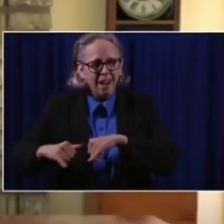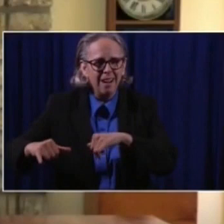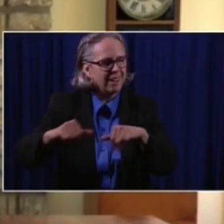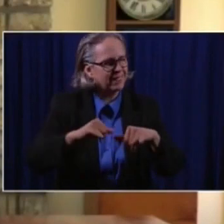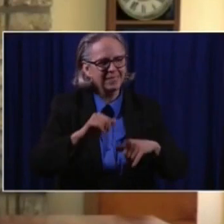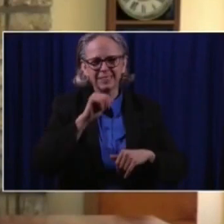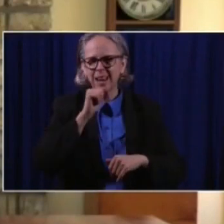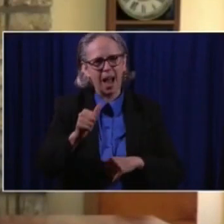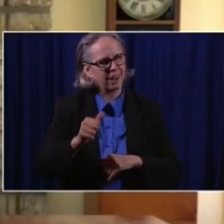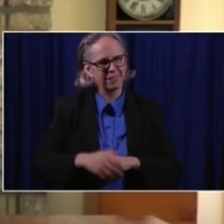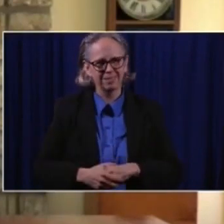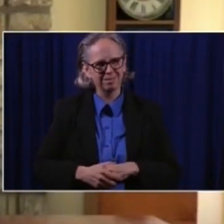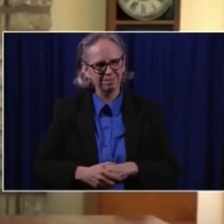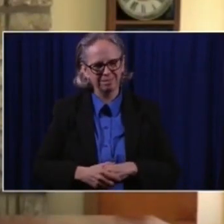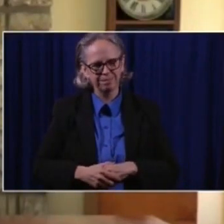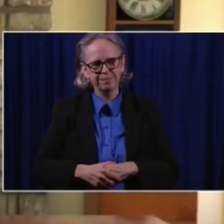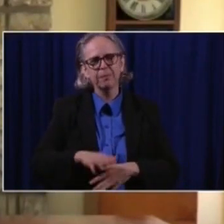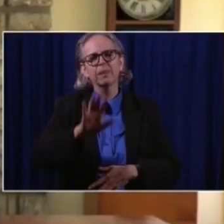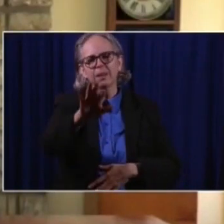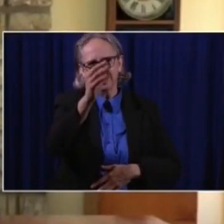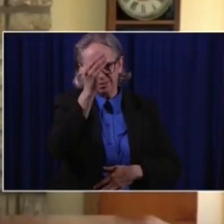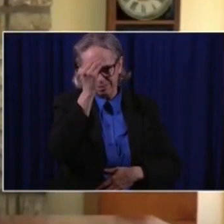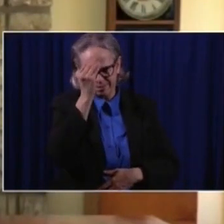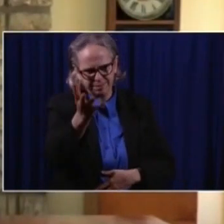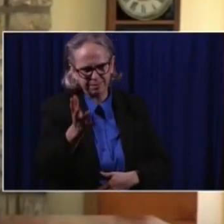LINDSEY WATSON WKBN 27 FIRST NEWS